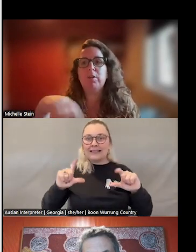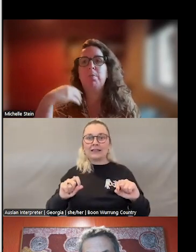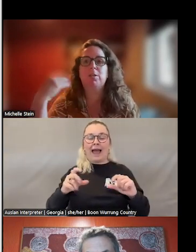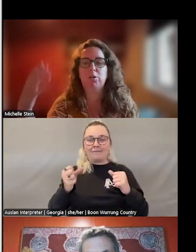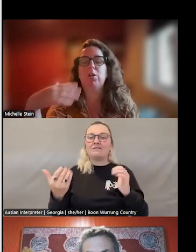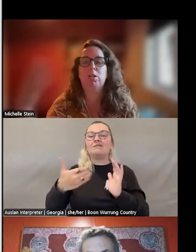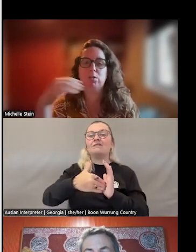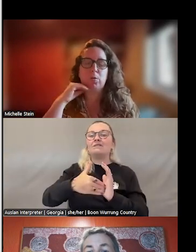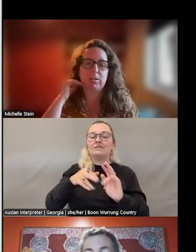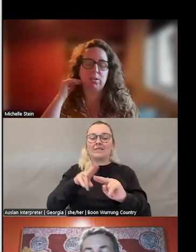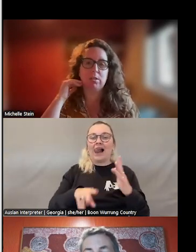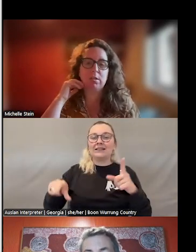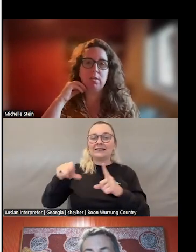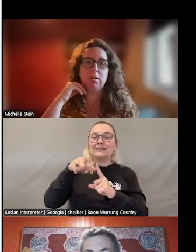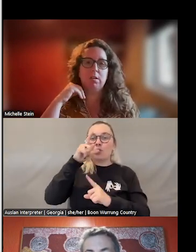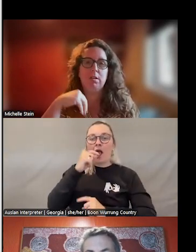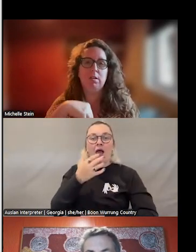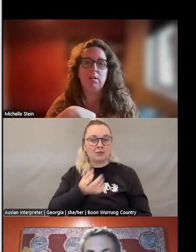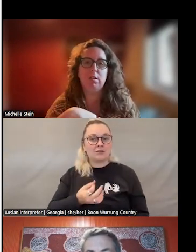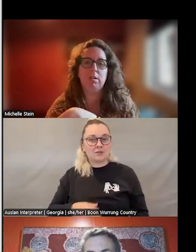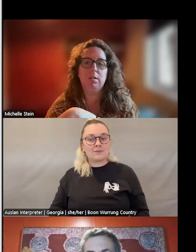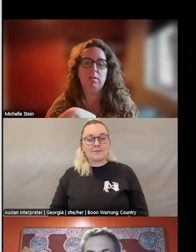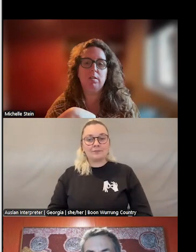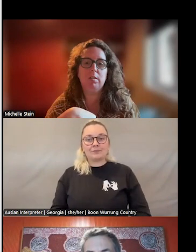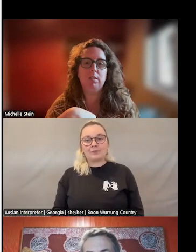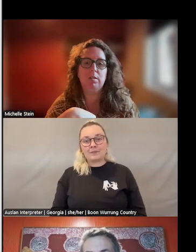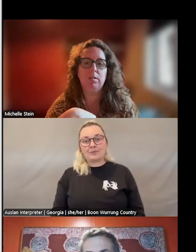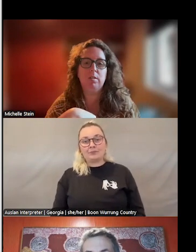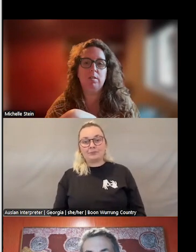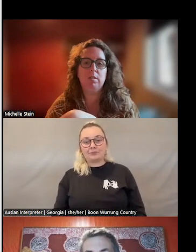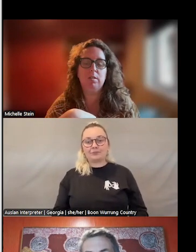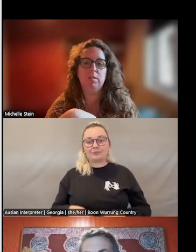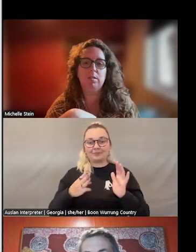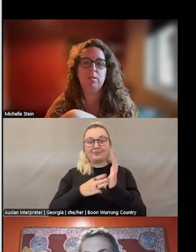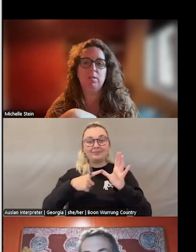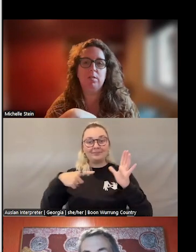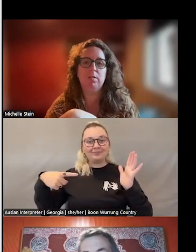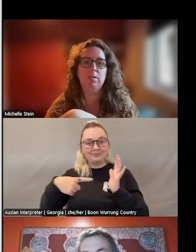fill in box you can ask those questions. >> I think already know the answer to this